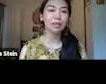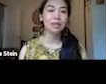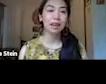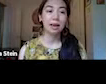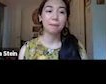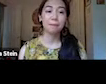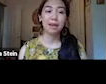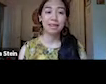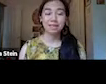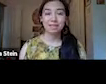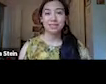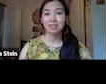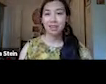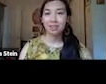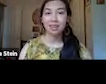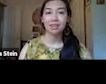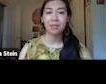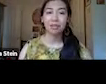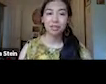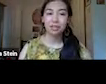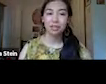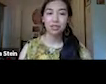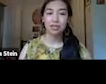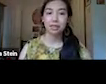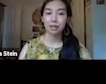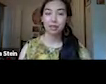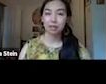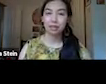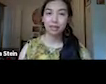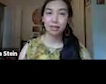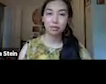My name is Lina Stein and I'm a research associate here at the Australia Council of the Arts.